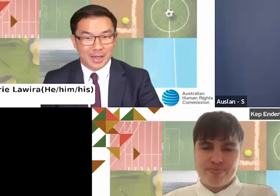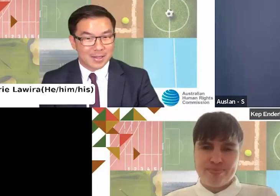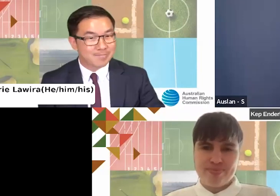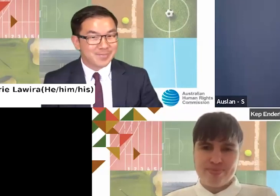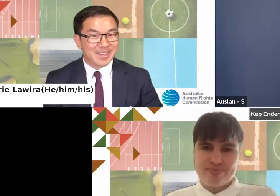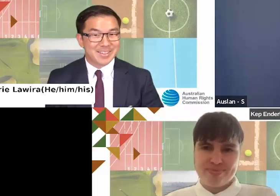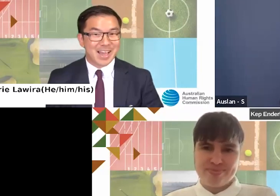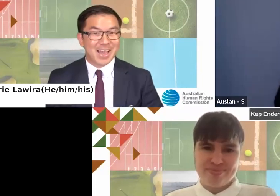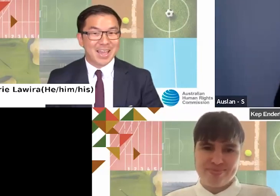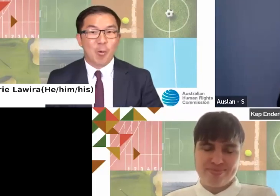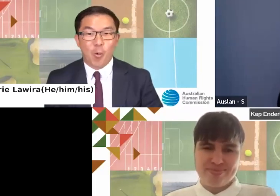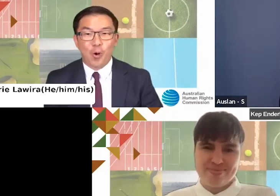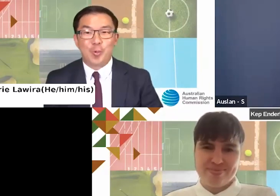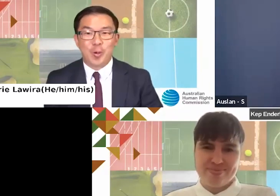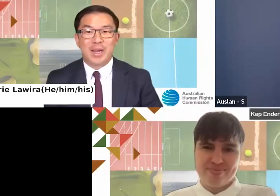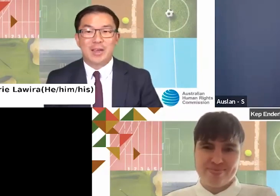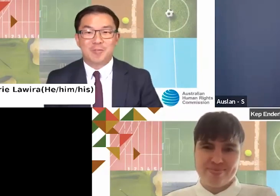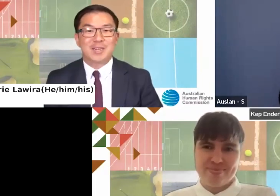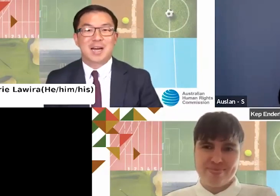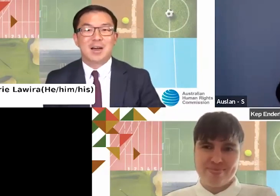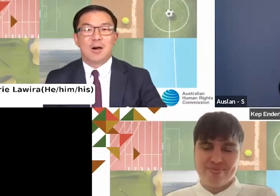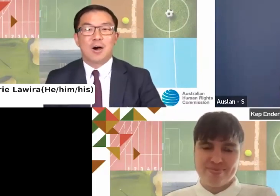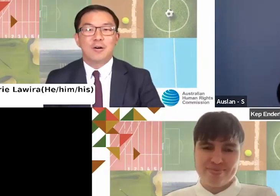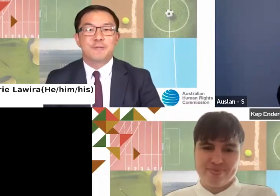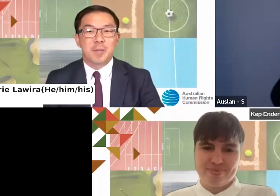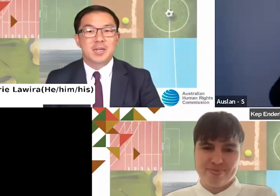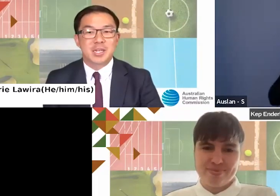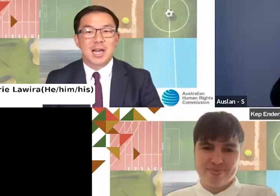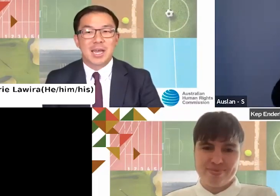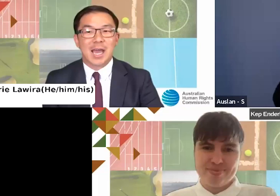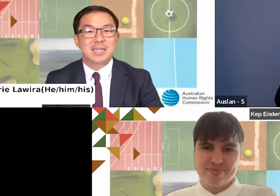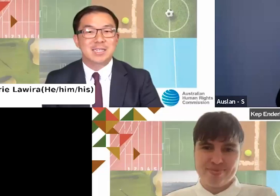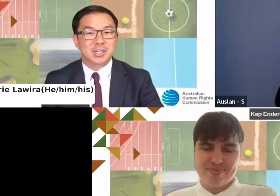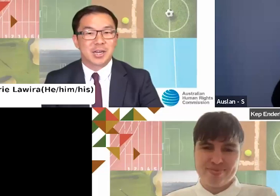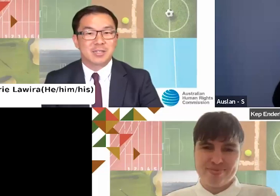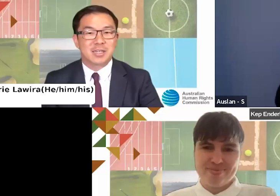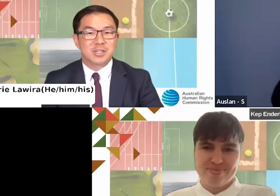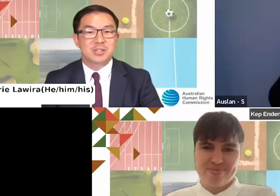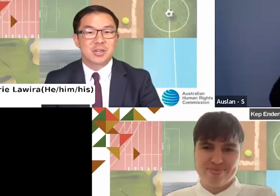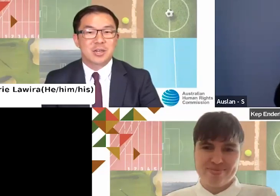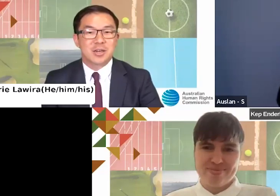Ellen is a award winning writer of modern Charlie and Dutch heritage.